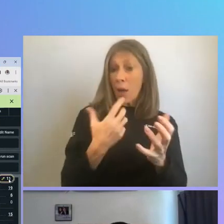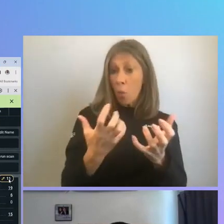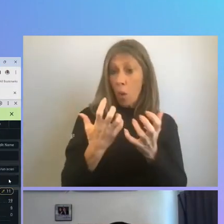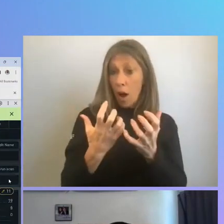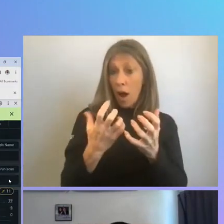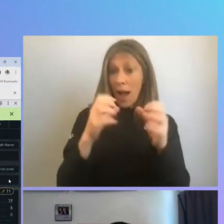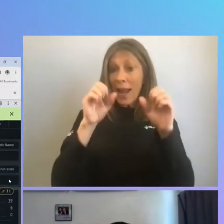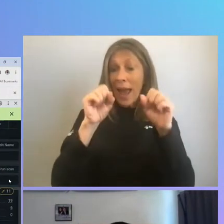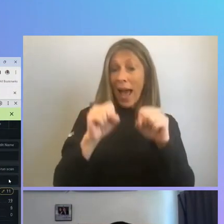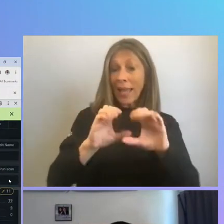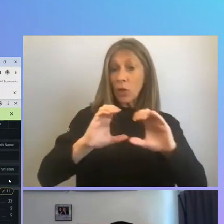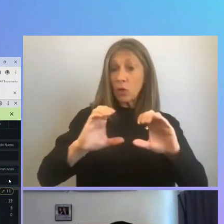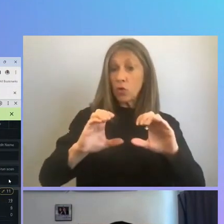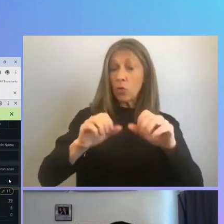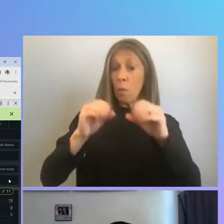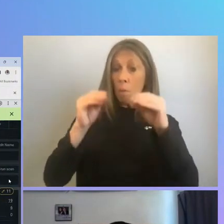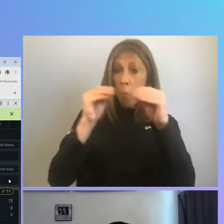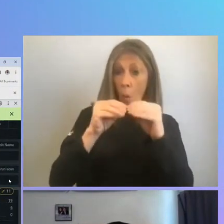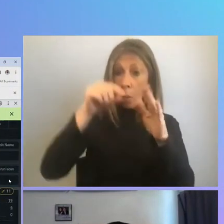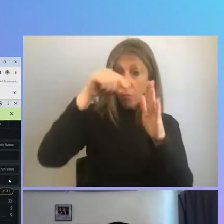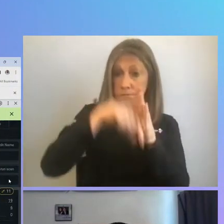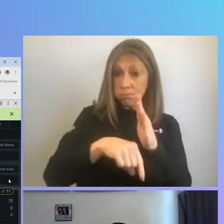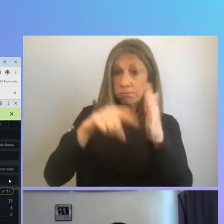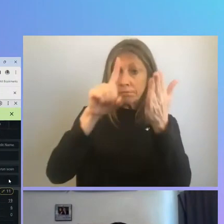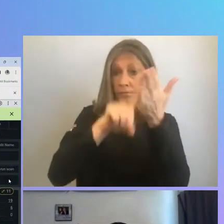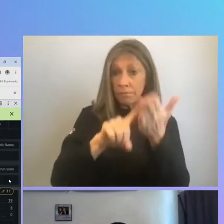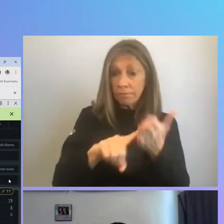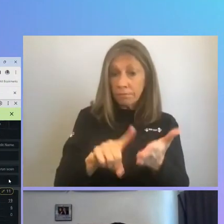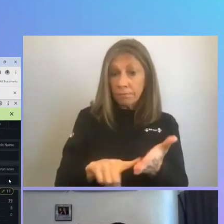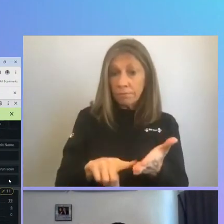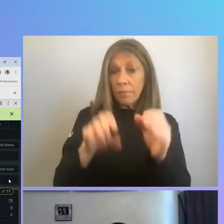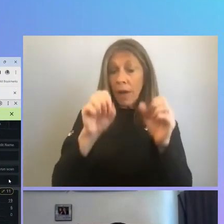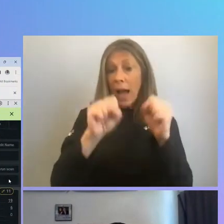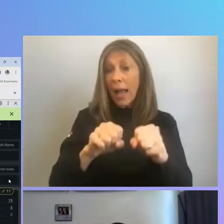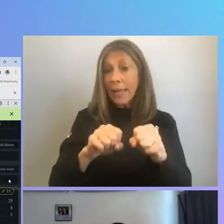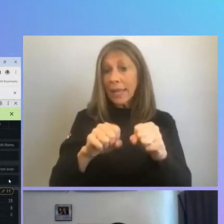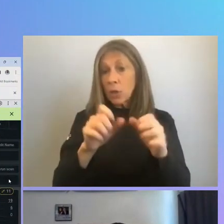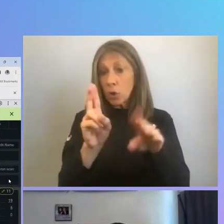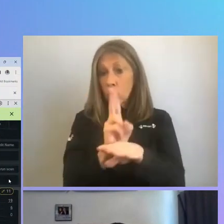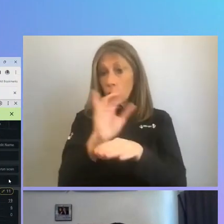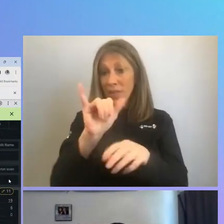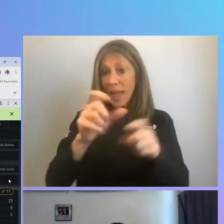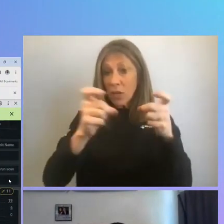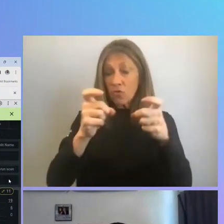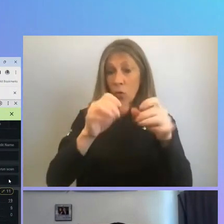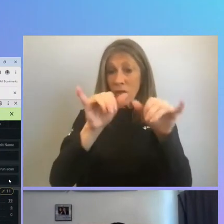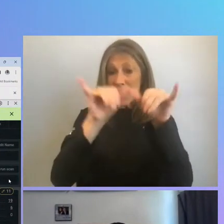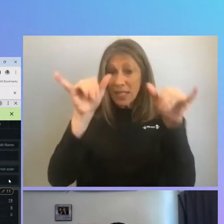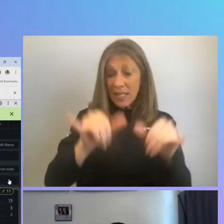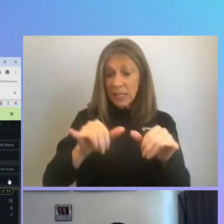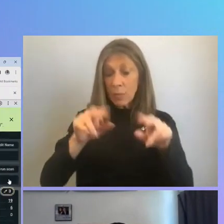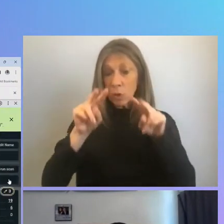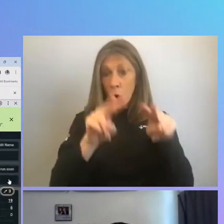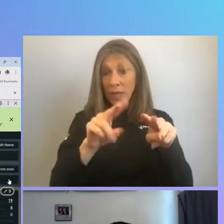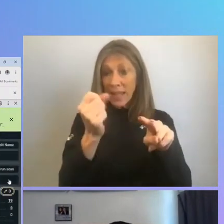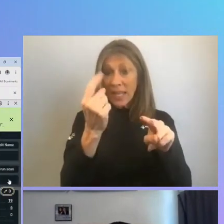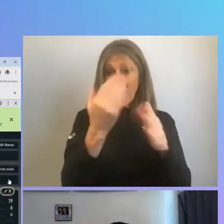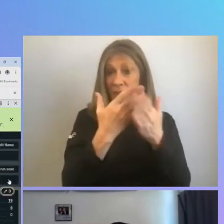verification on these just by activating that control. The system is going through these 11 items and doing some more